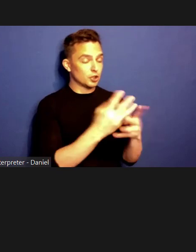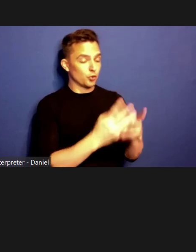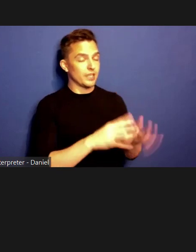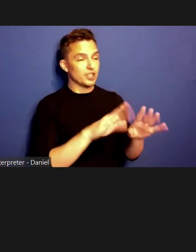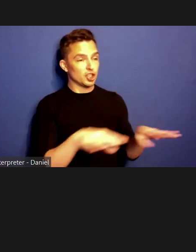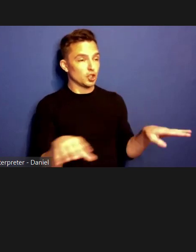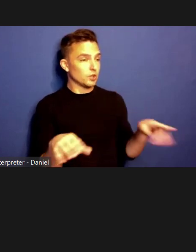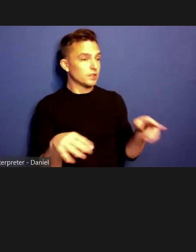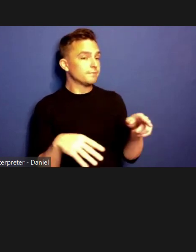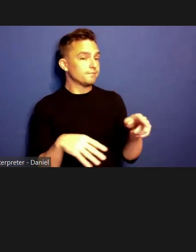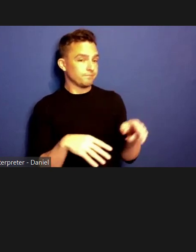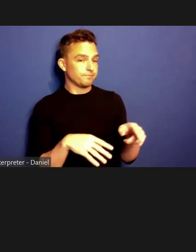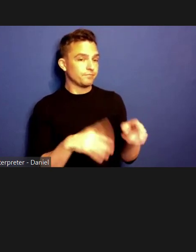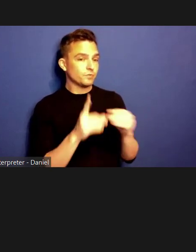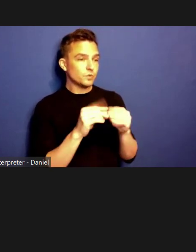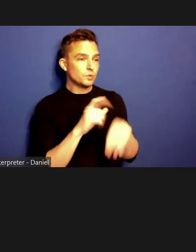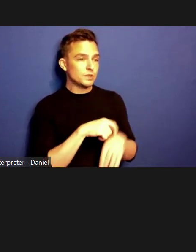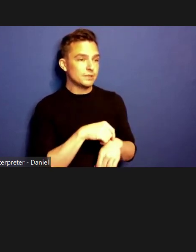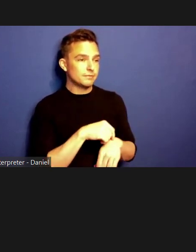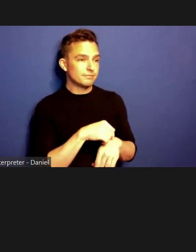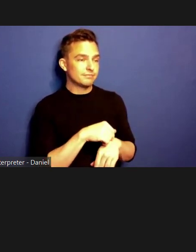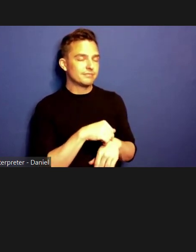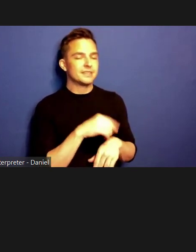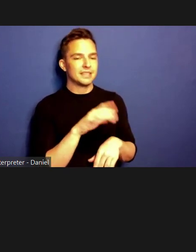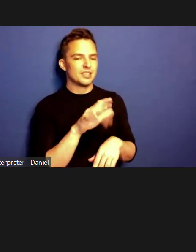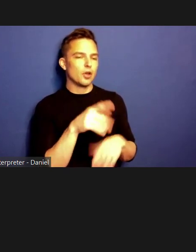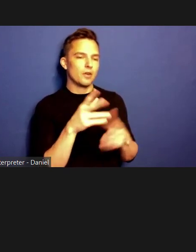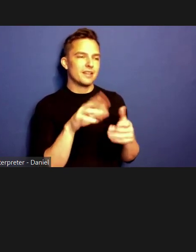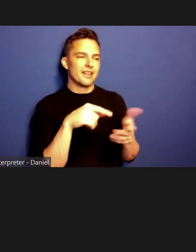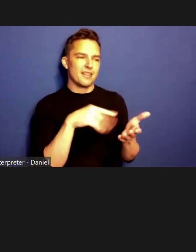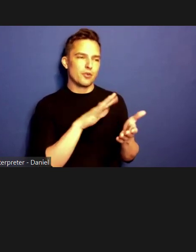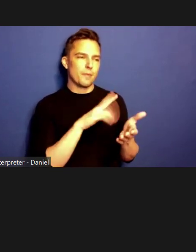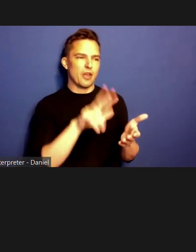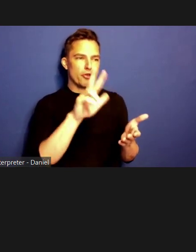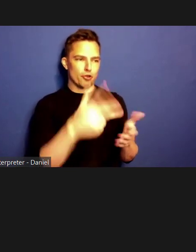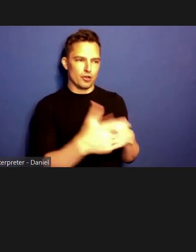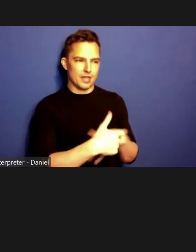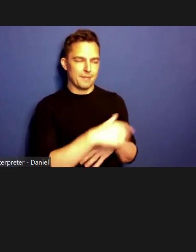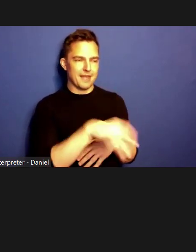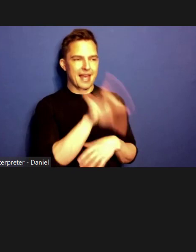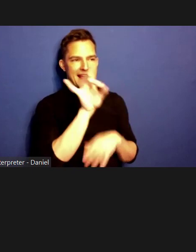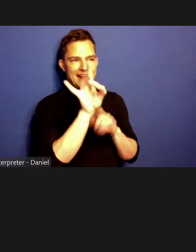In the third time those children, that 8% would be screened. Dr.